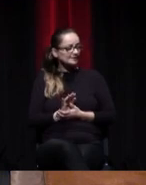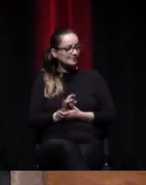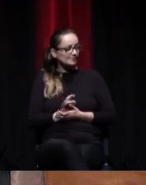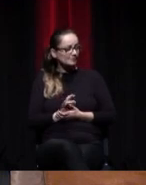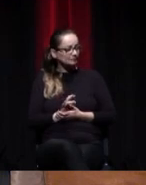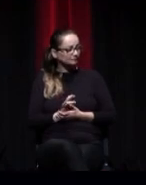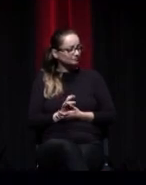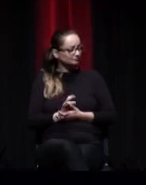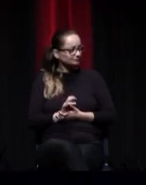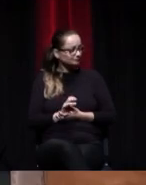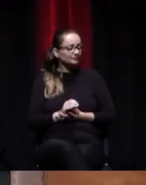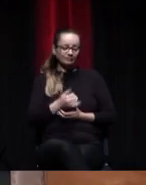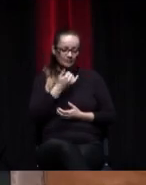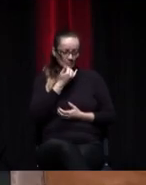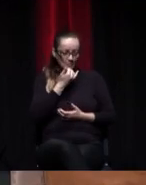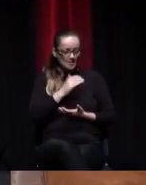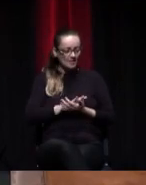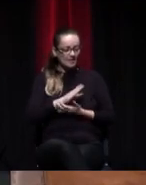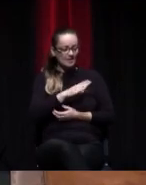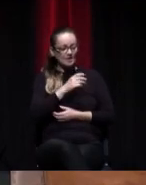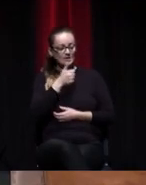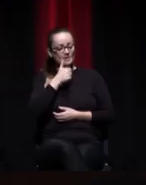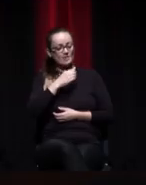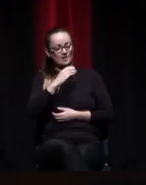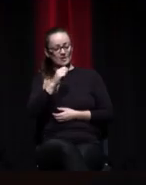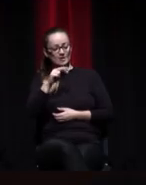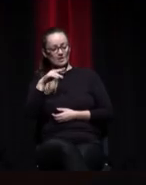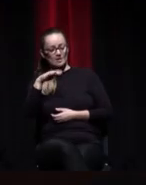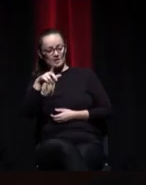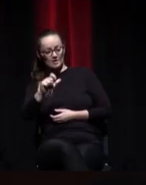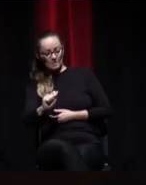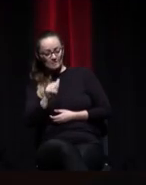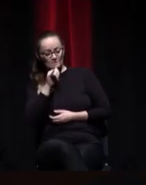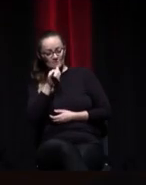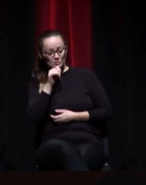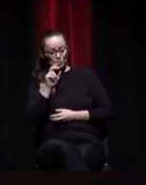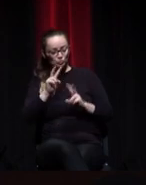Sorry. Carla, when you talked about desire and Christian